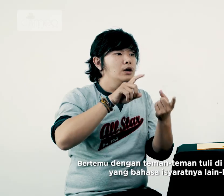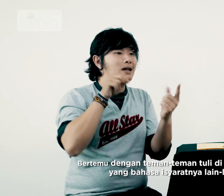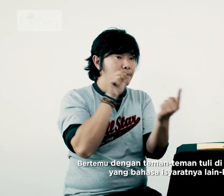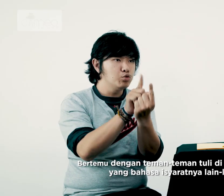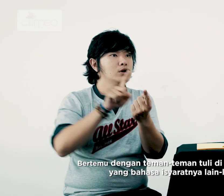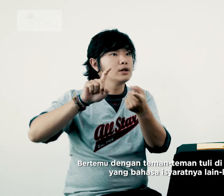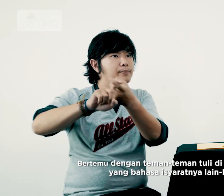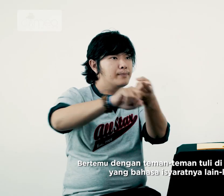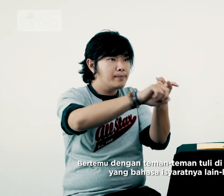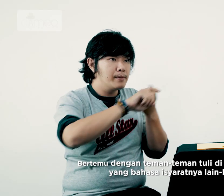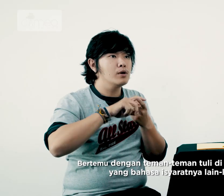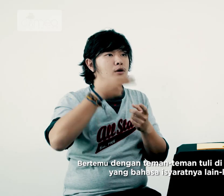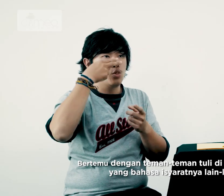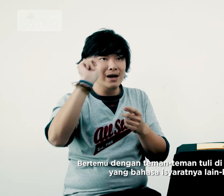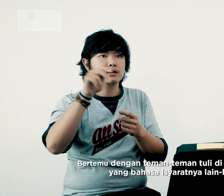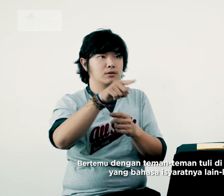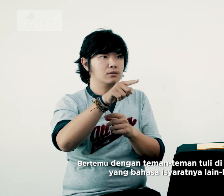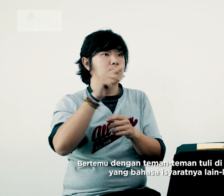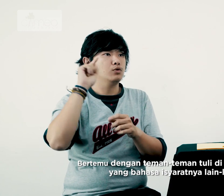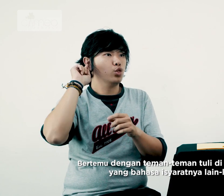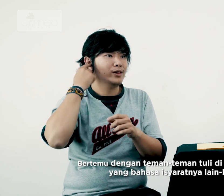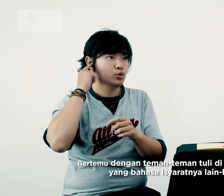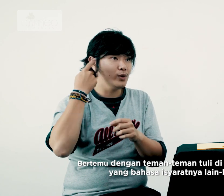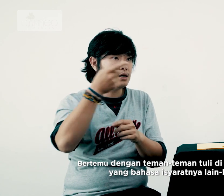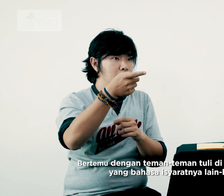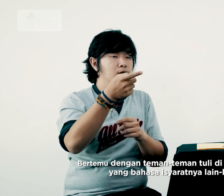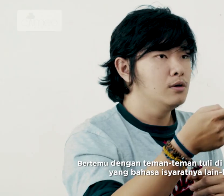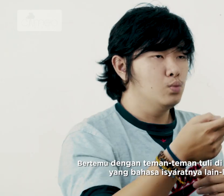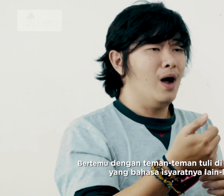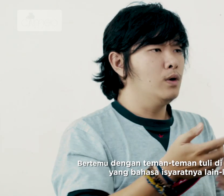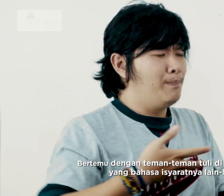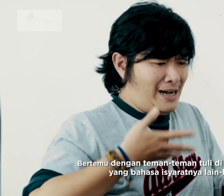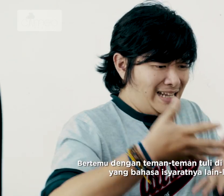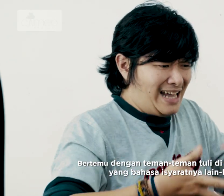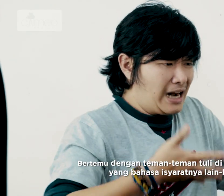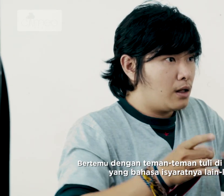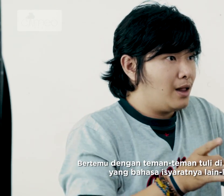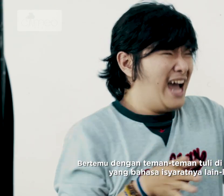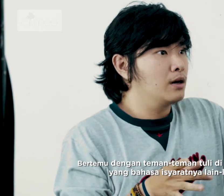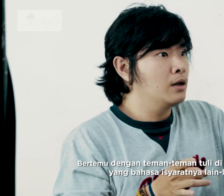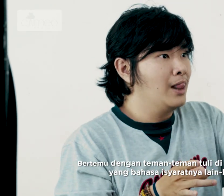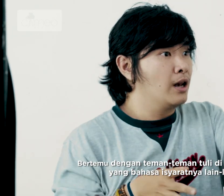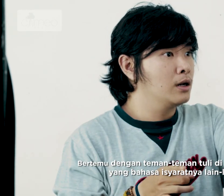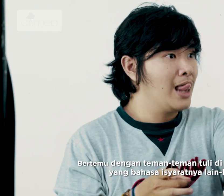Meeting deaf friends from other countries with different sign languages.